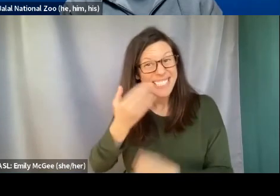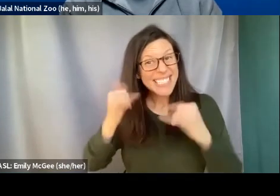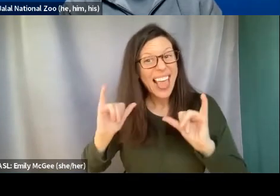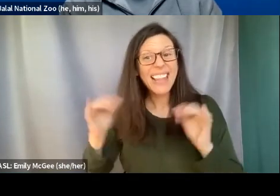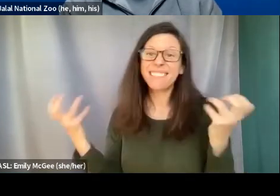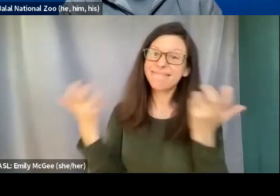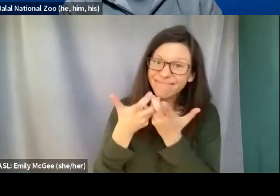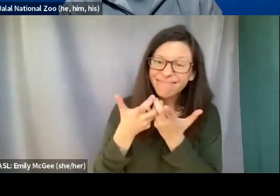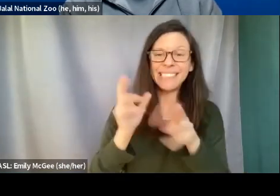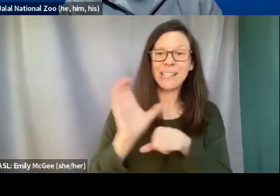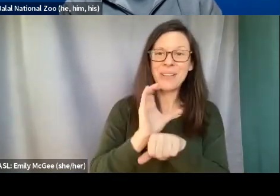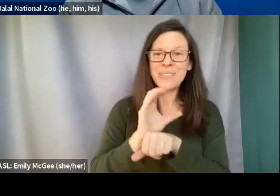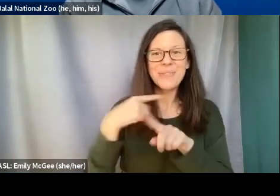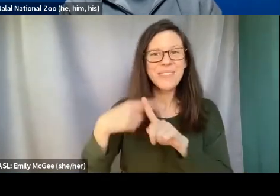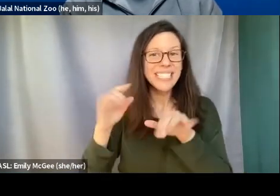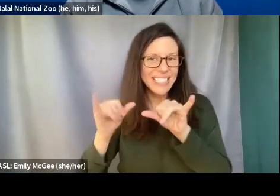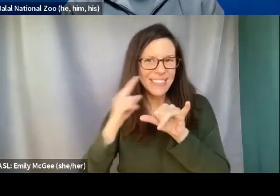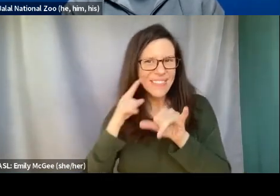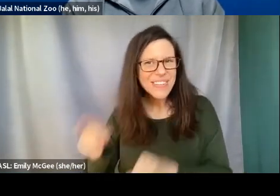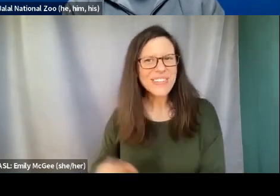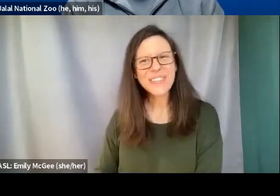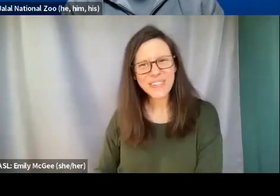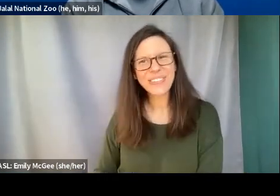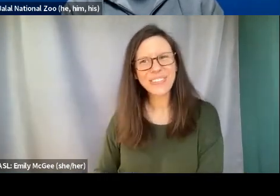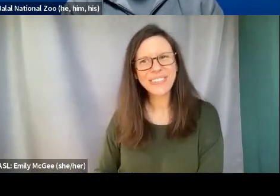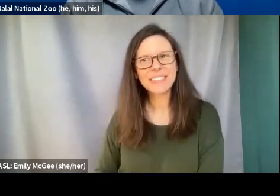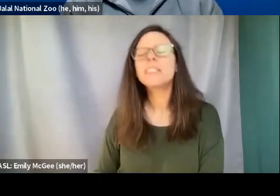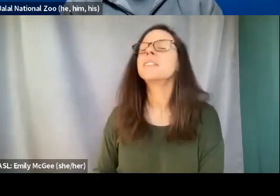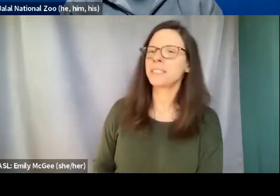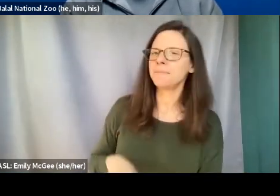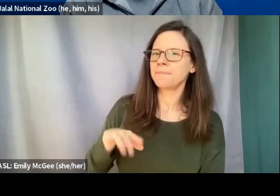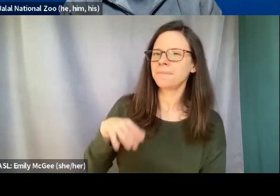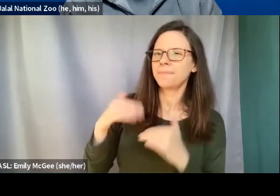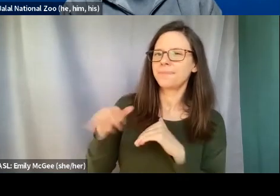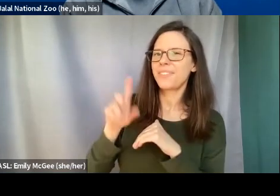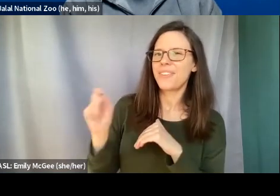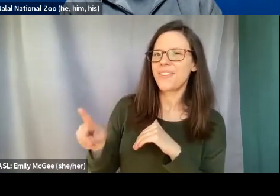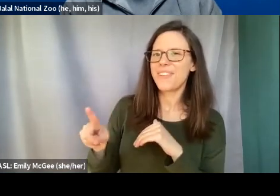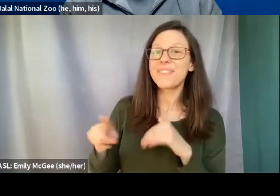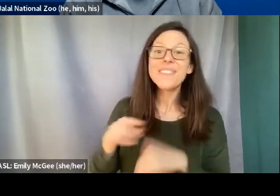Um, so I, this next question I have for you I actually want our audience to answer